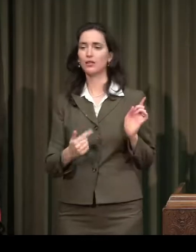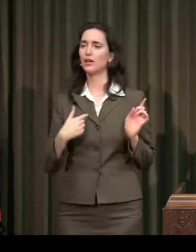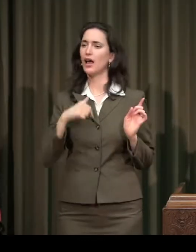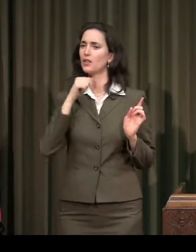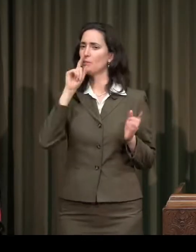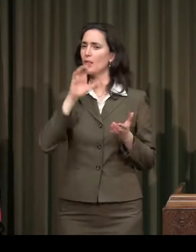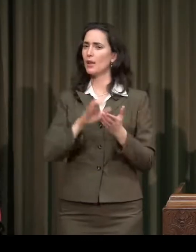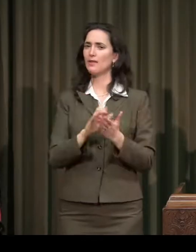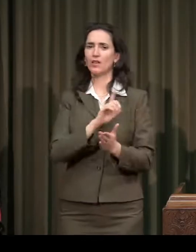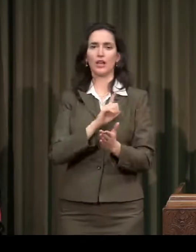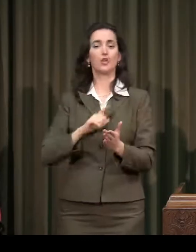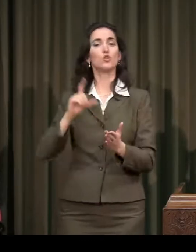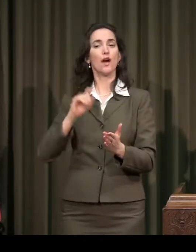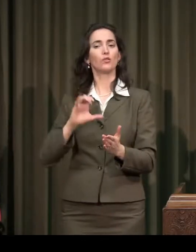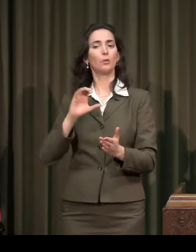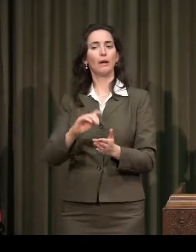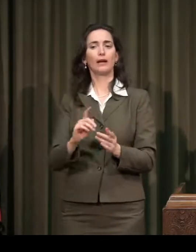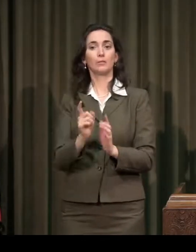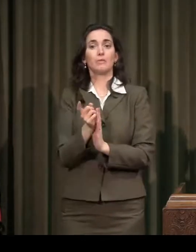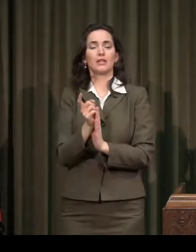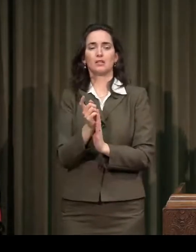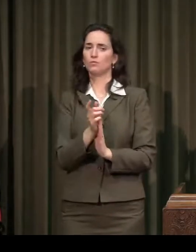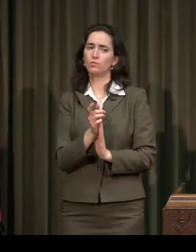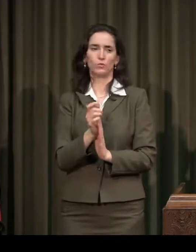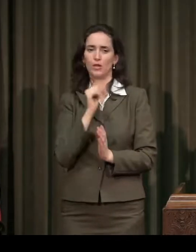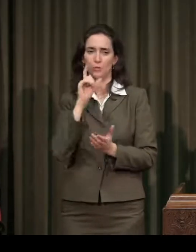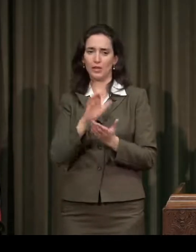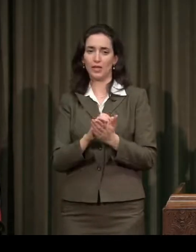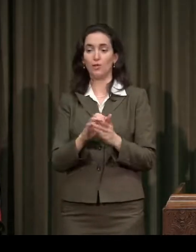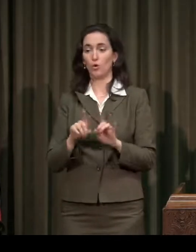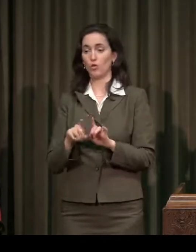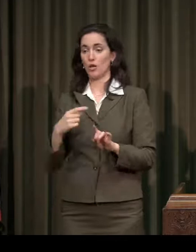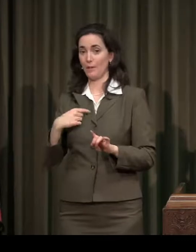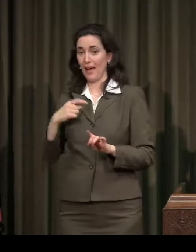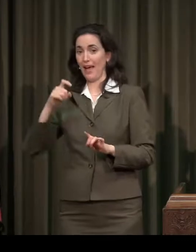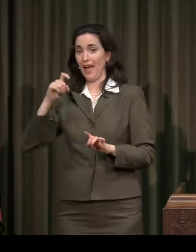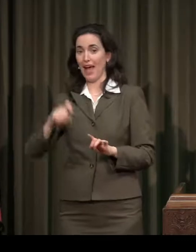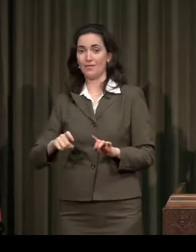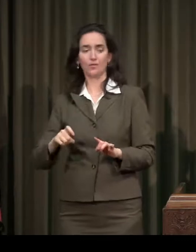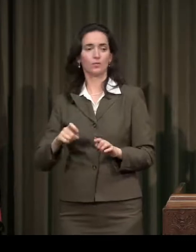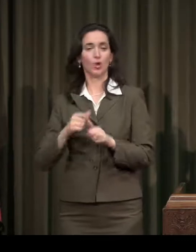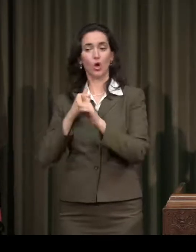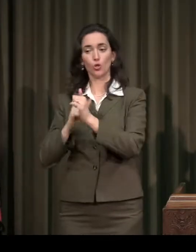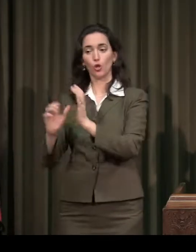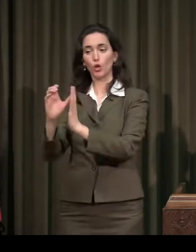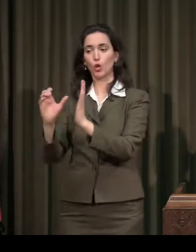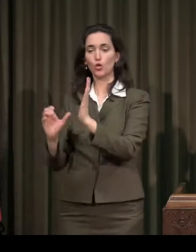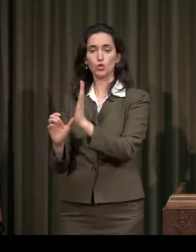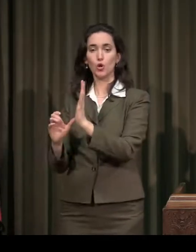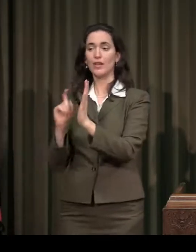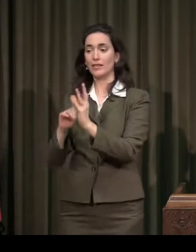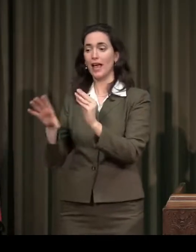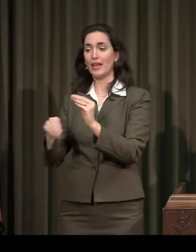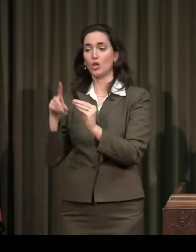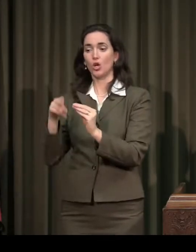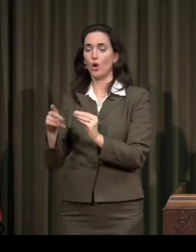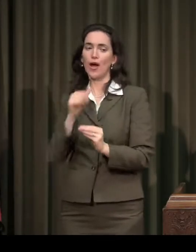to me to come back and I don't believe that i have to under the Constitution make any additional cuts if you look at